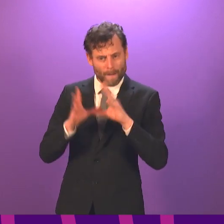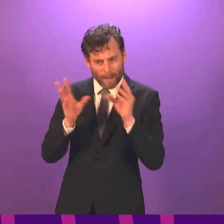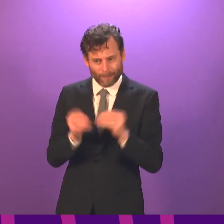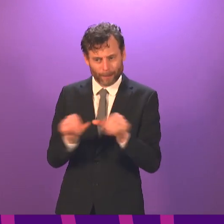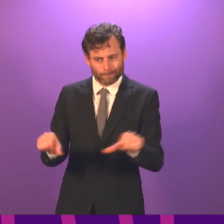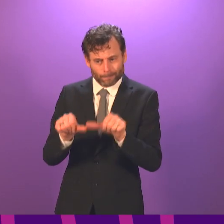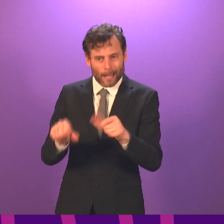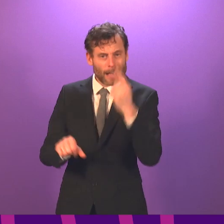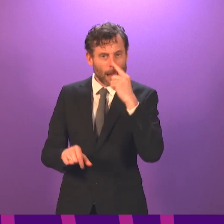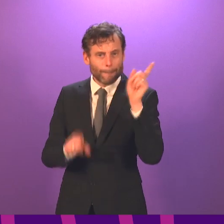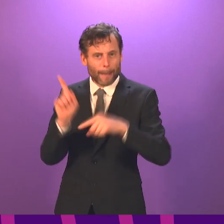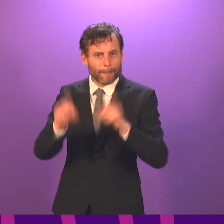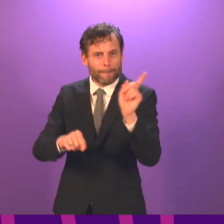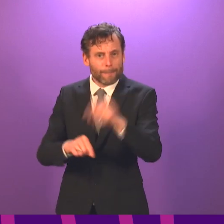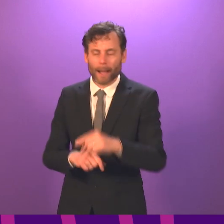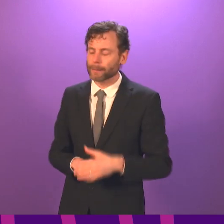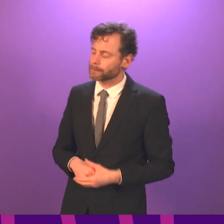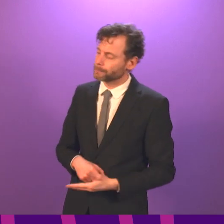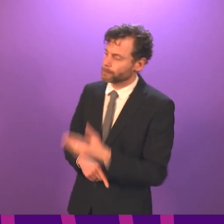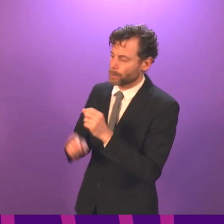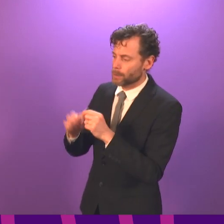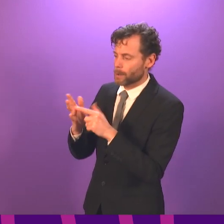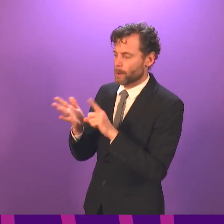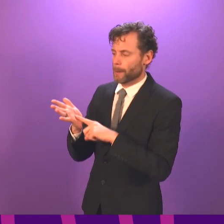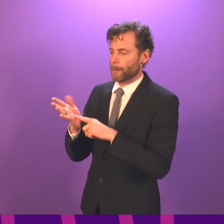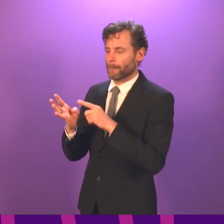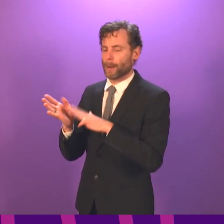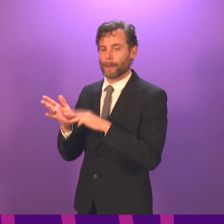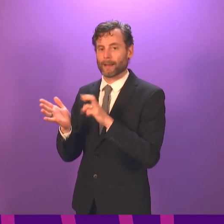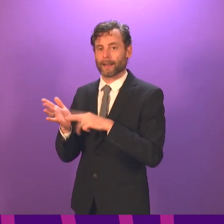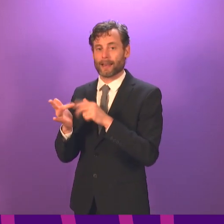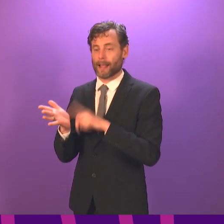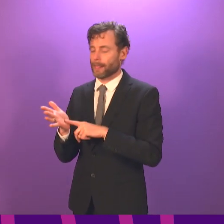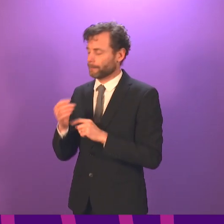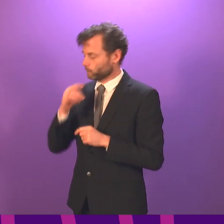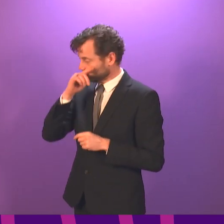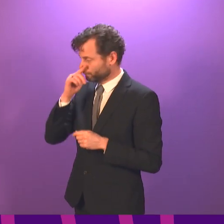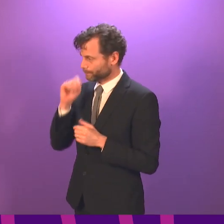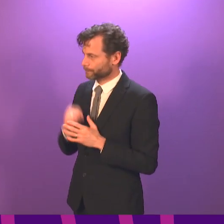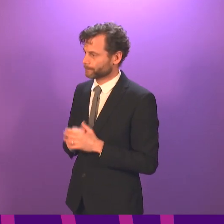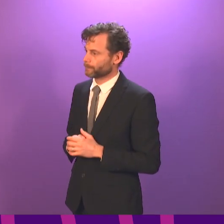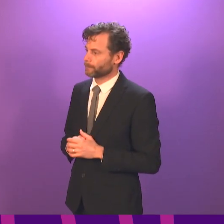Pauline McNeill (Glasgow) (Lab): There are many reports that vaccinators who